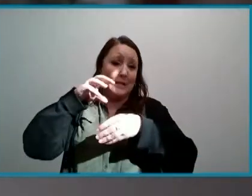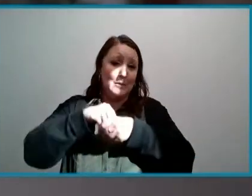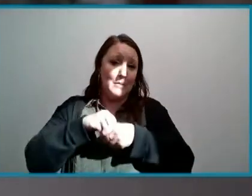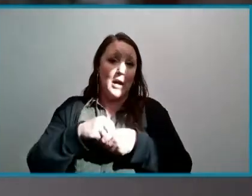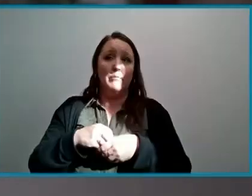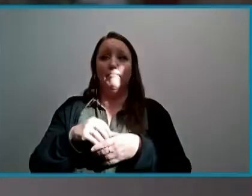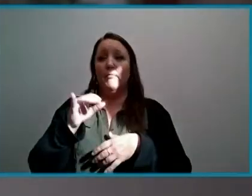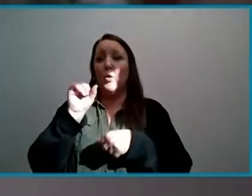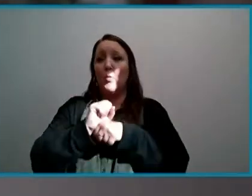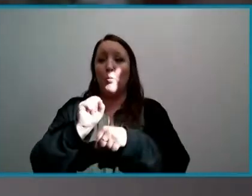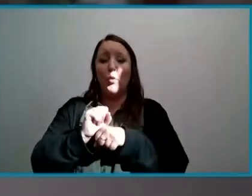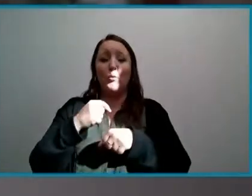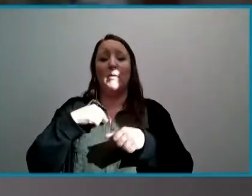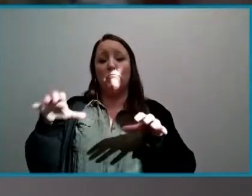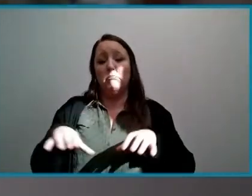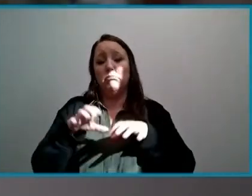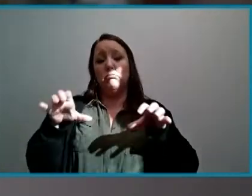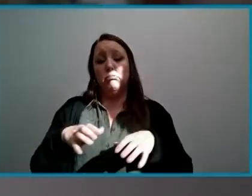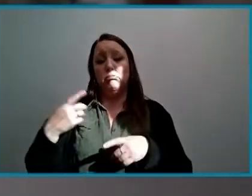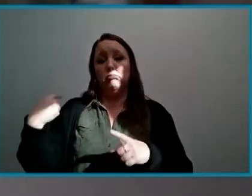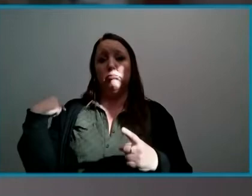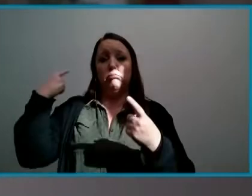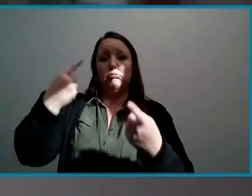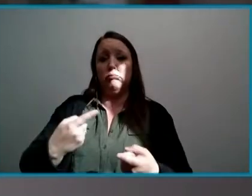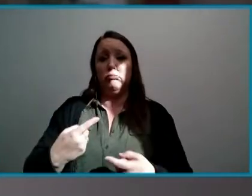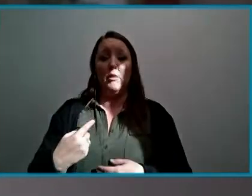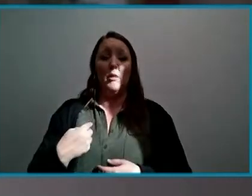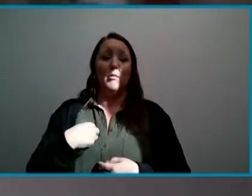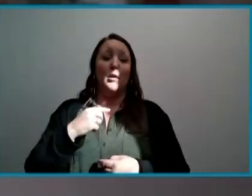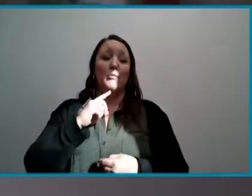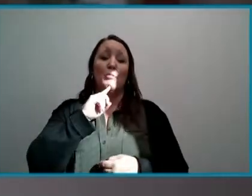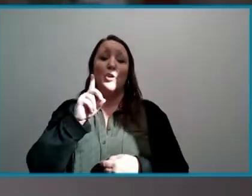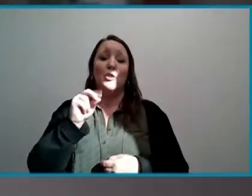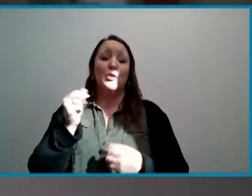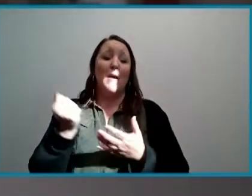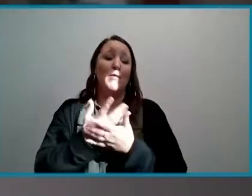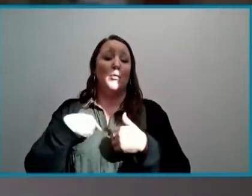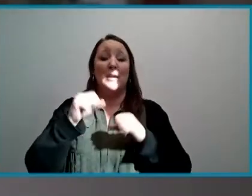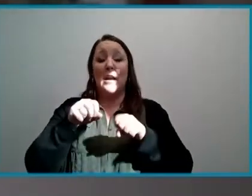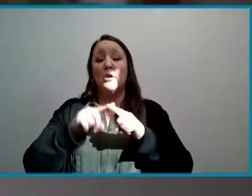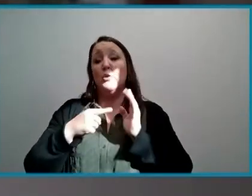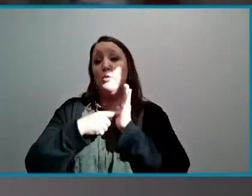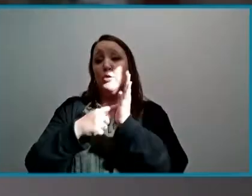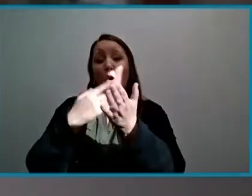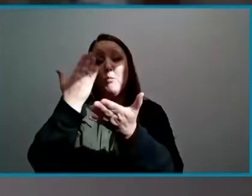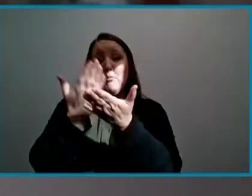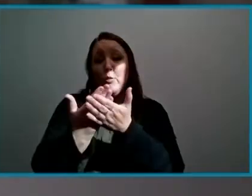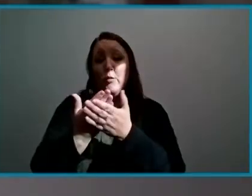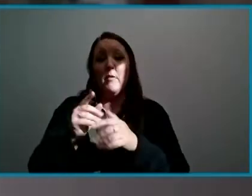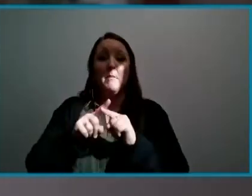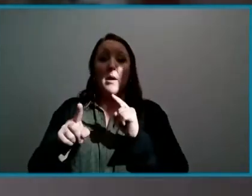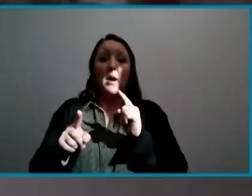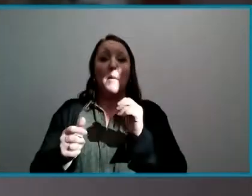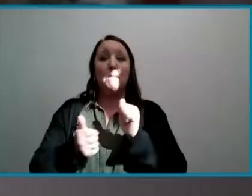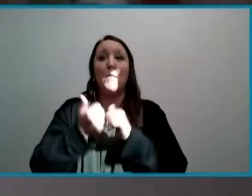And we, and we do everything that we can to show the work, but a lot of it is about building that trust, you know,